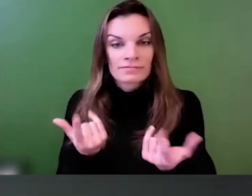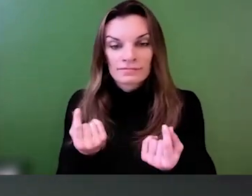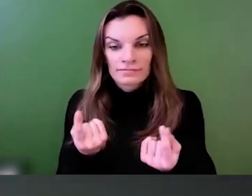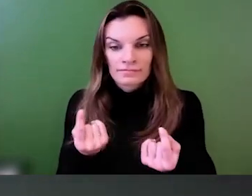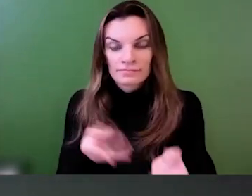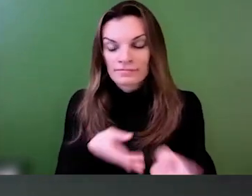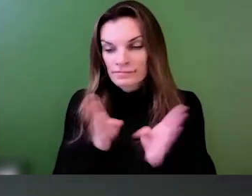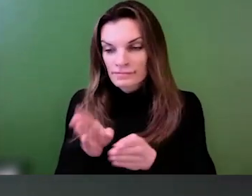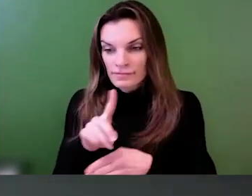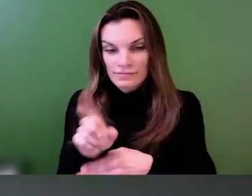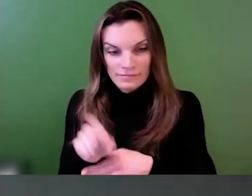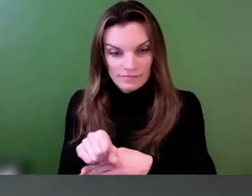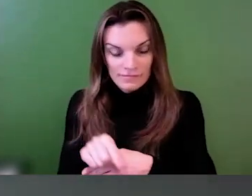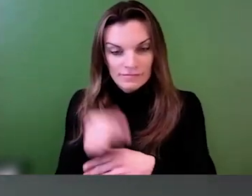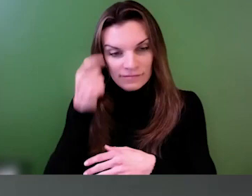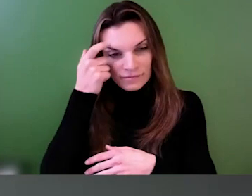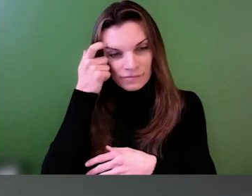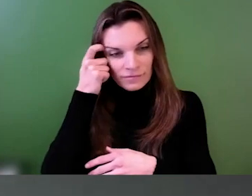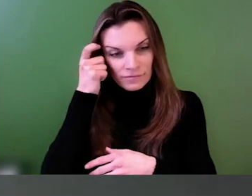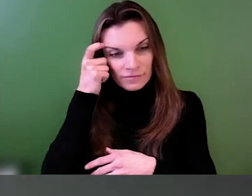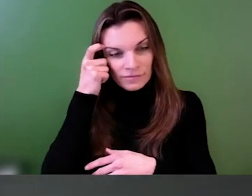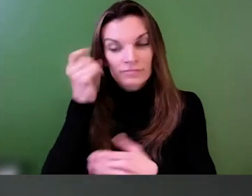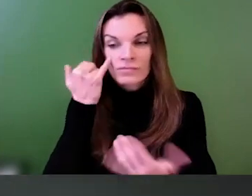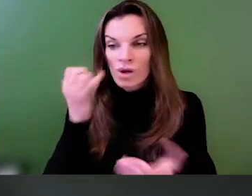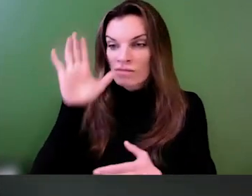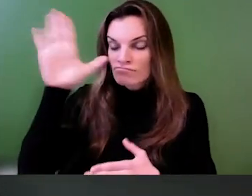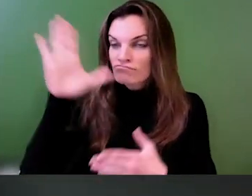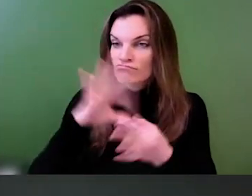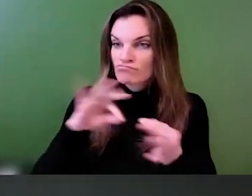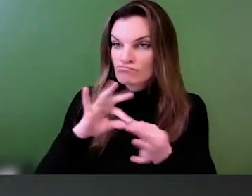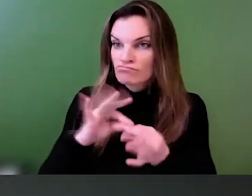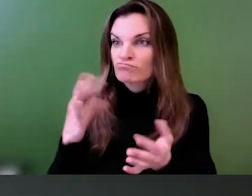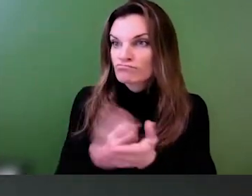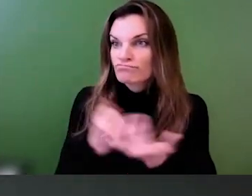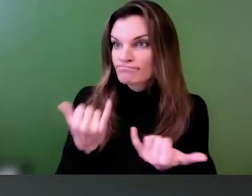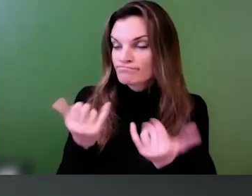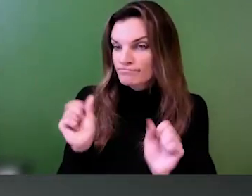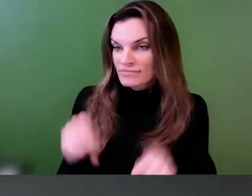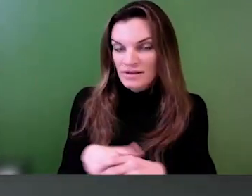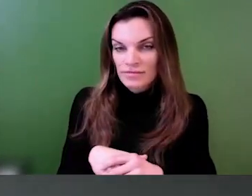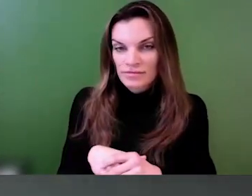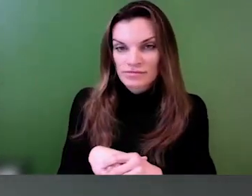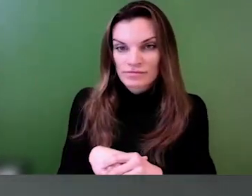well. We can open it up for questions. If you would like to sort of raise your hand and speak the question that works. If you would like to write it in